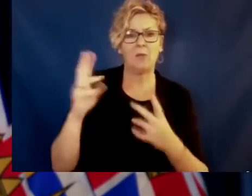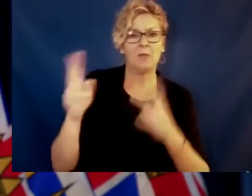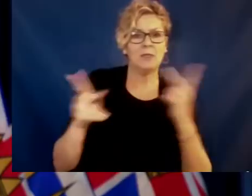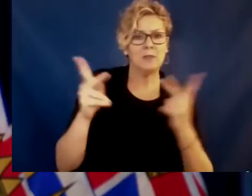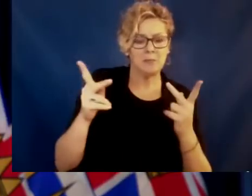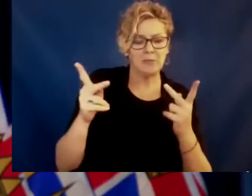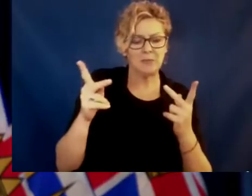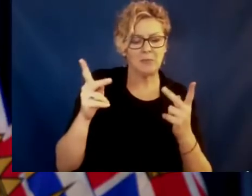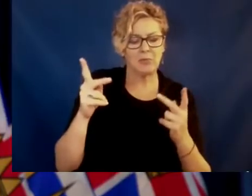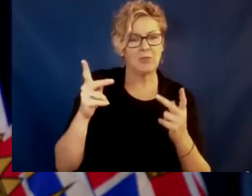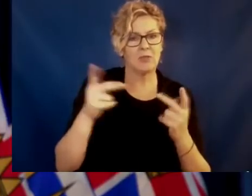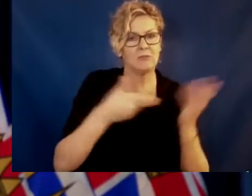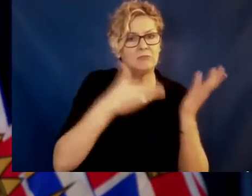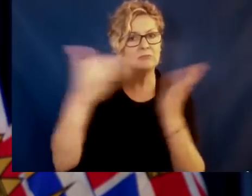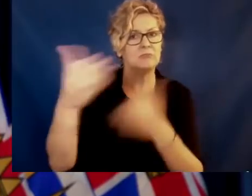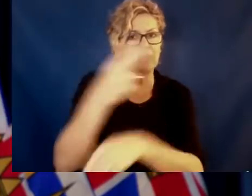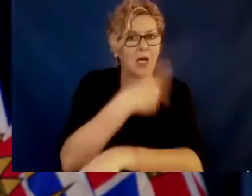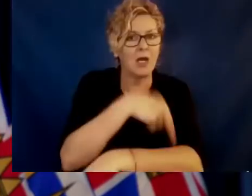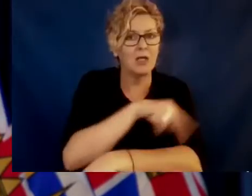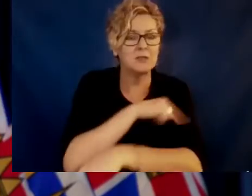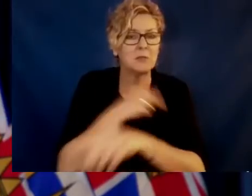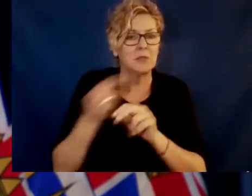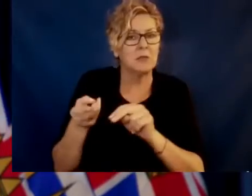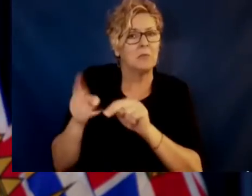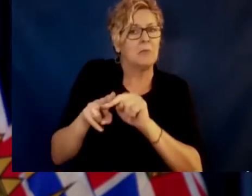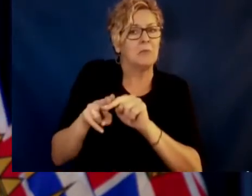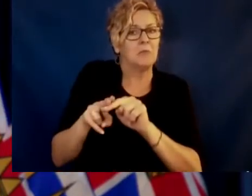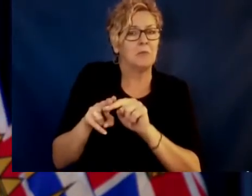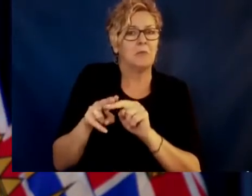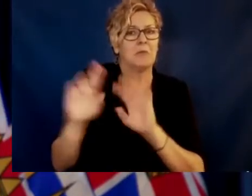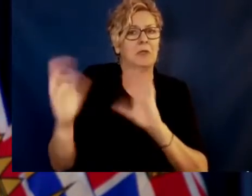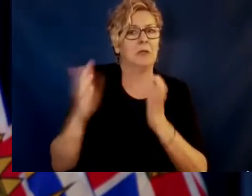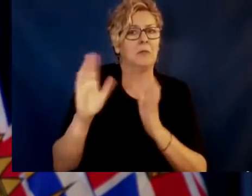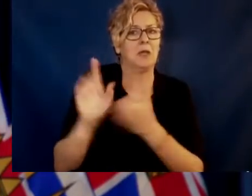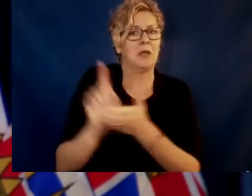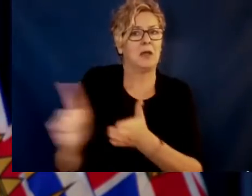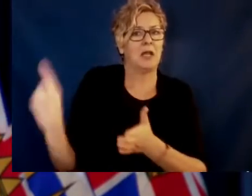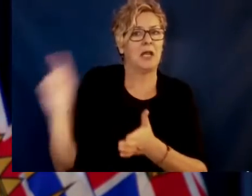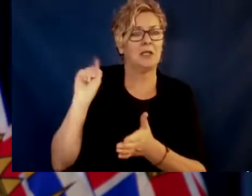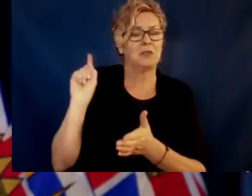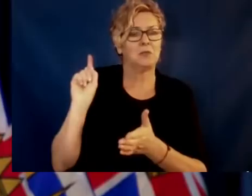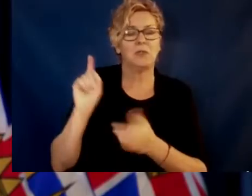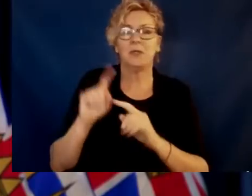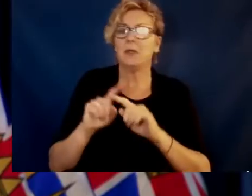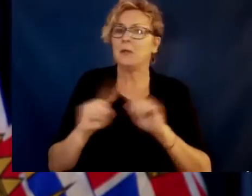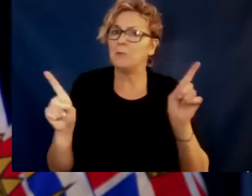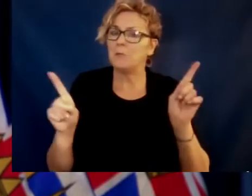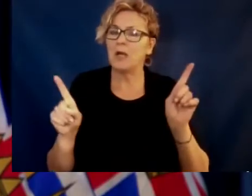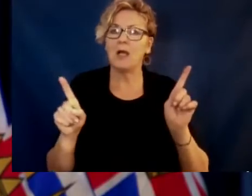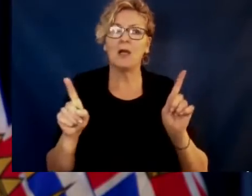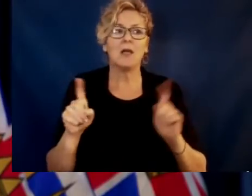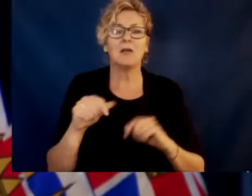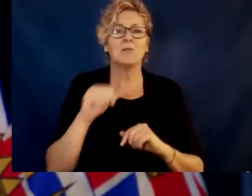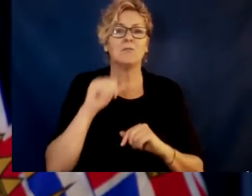What we are seeing is continued ongoing growth and particular focus our hot spots, particularly where we